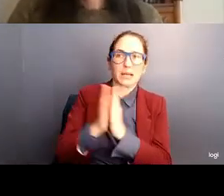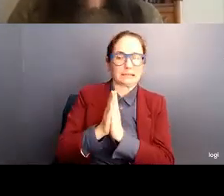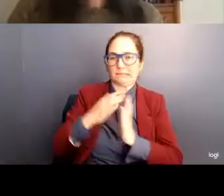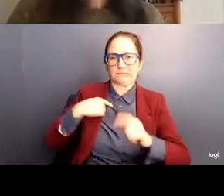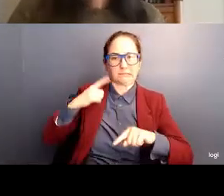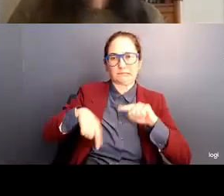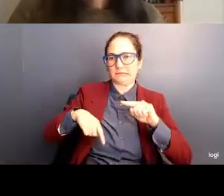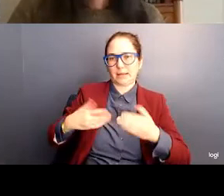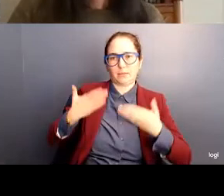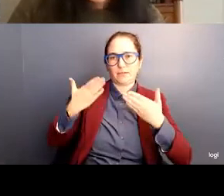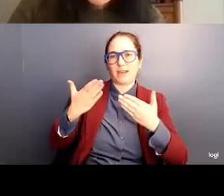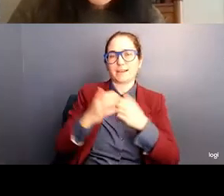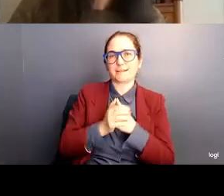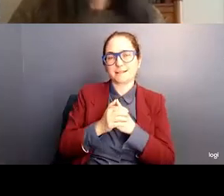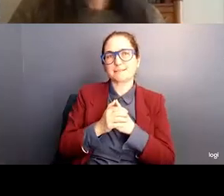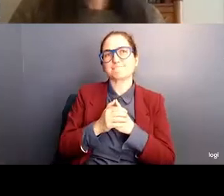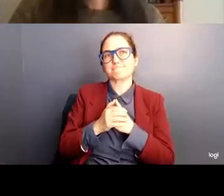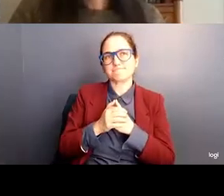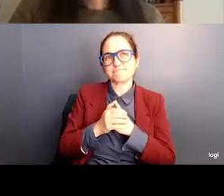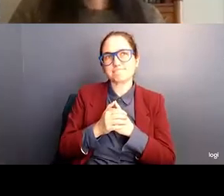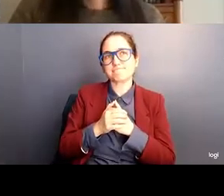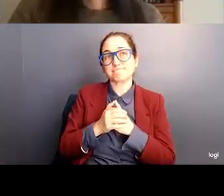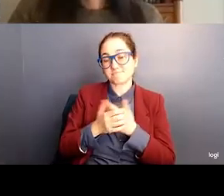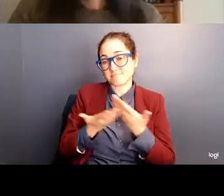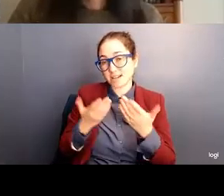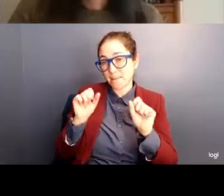provide? And chances are very good that actually you